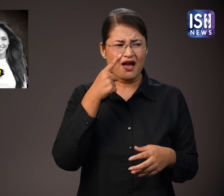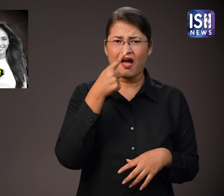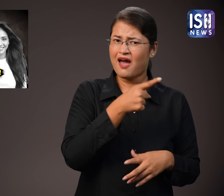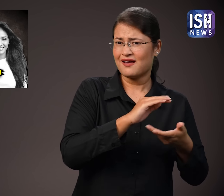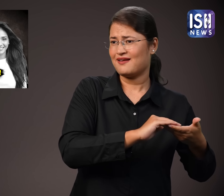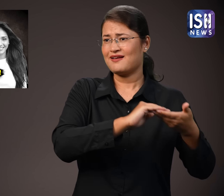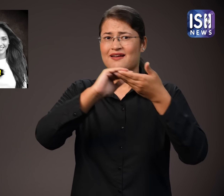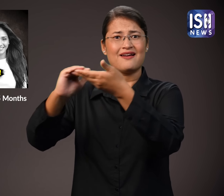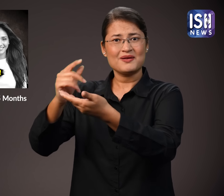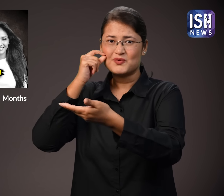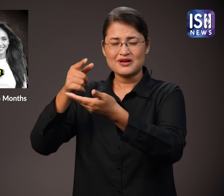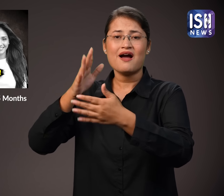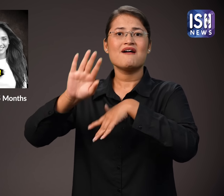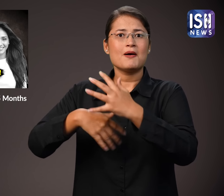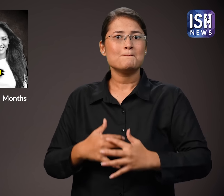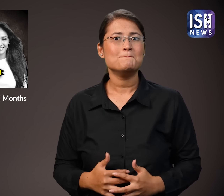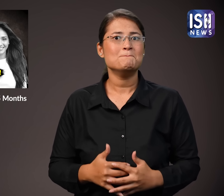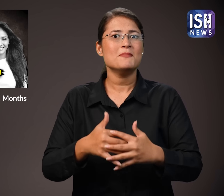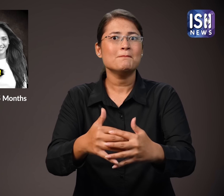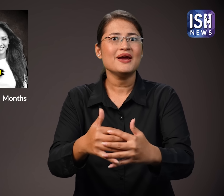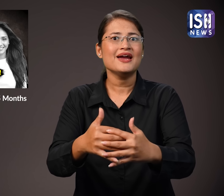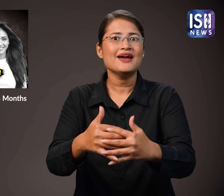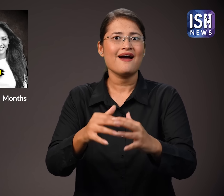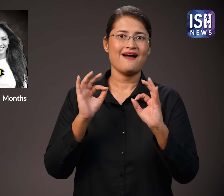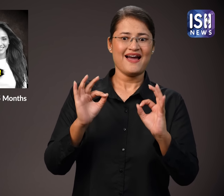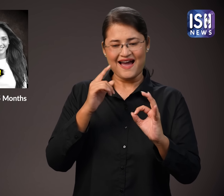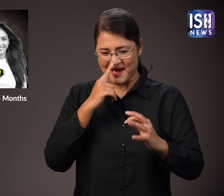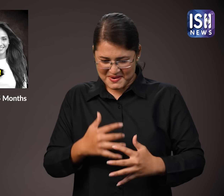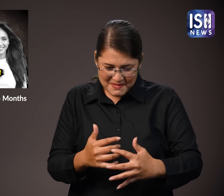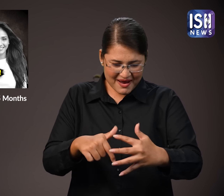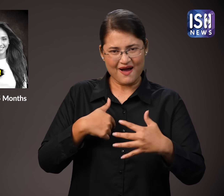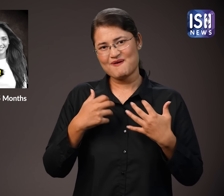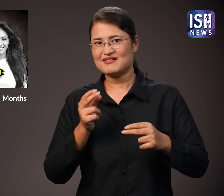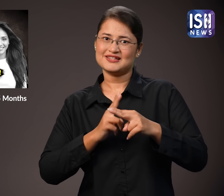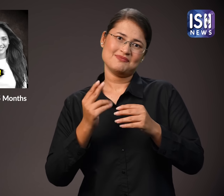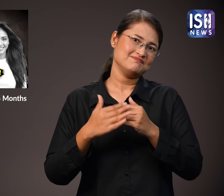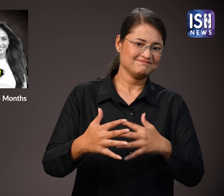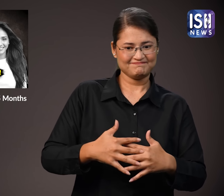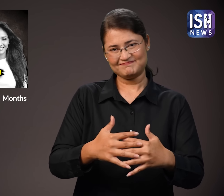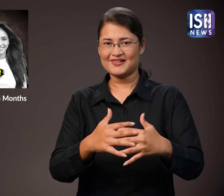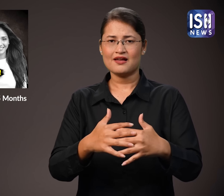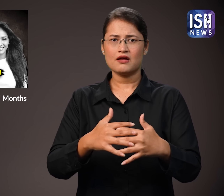Twisha became pregnant after marriage and she wanted to continue the pregnancy.